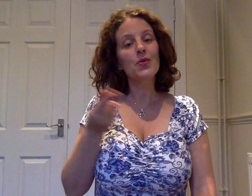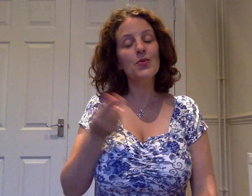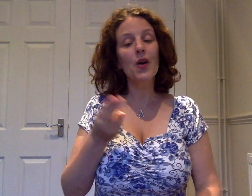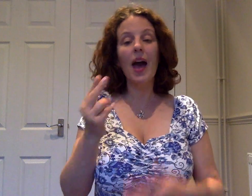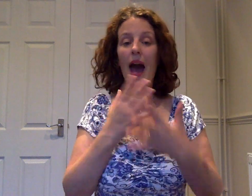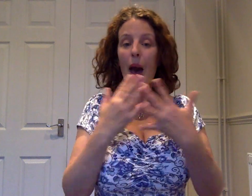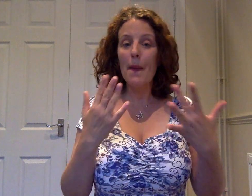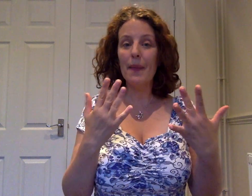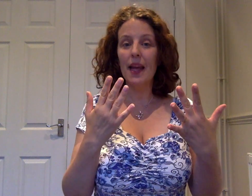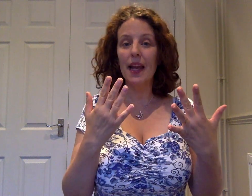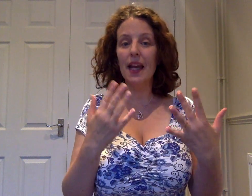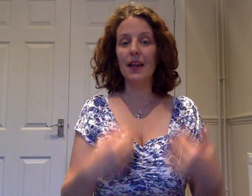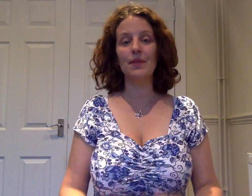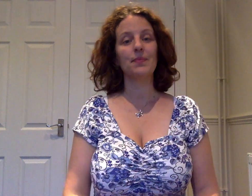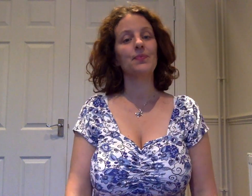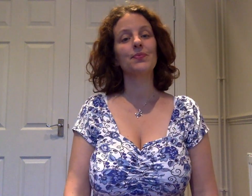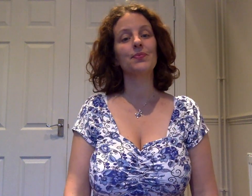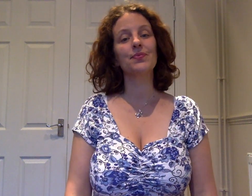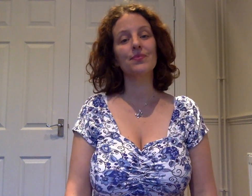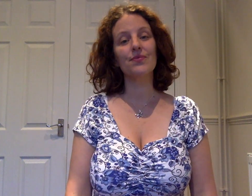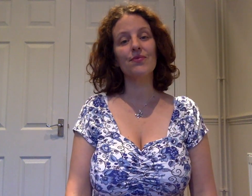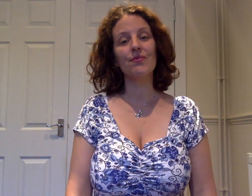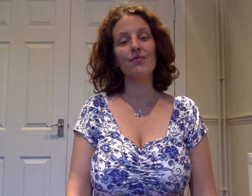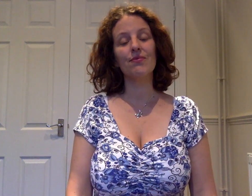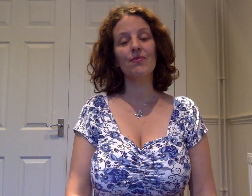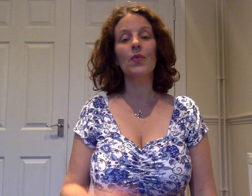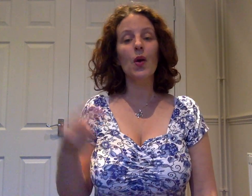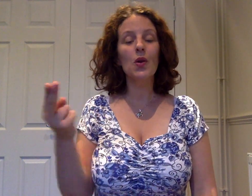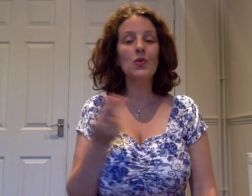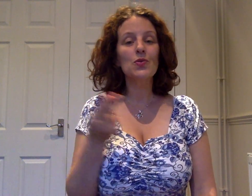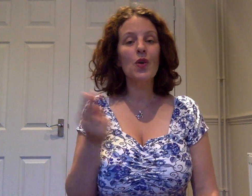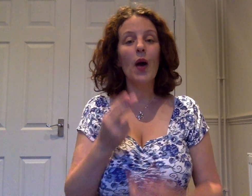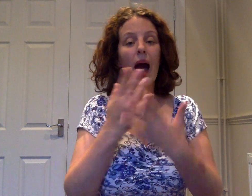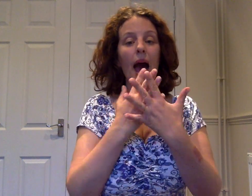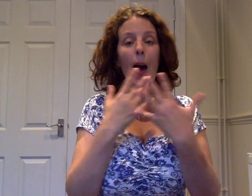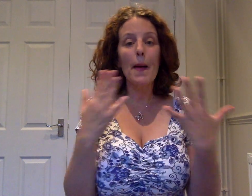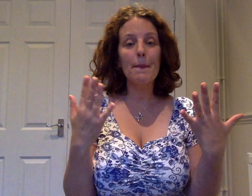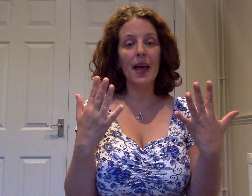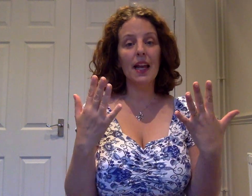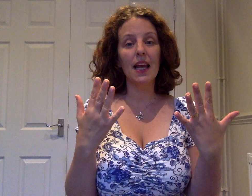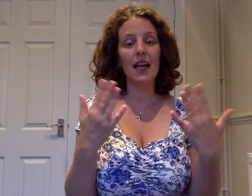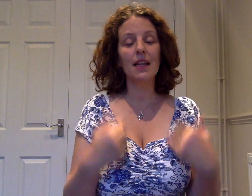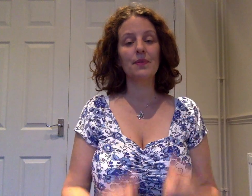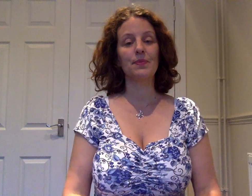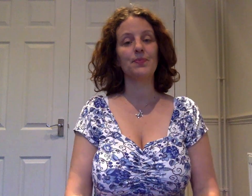Sugar how many?